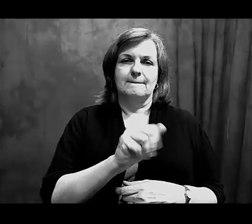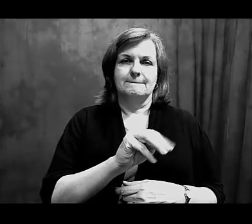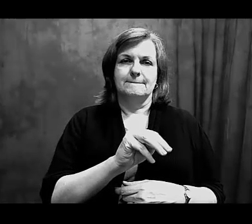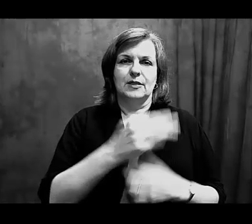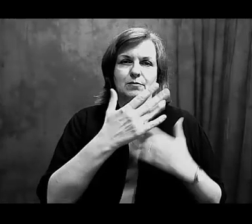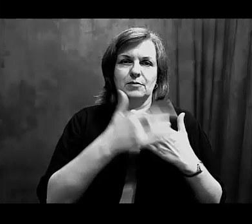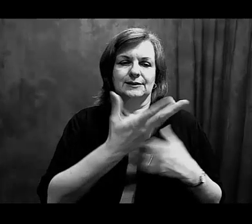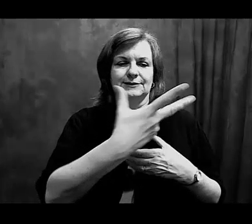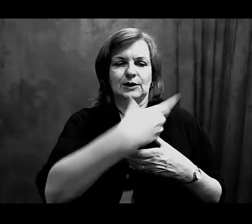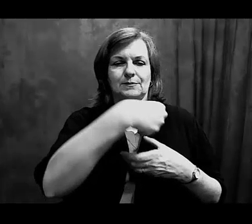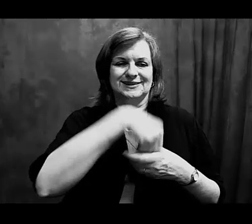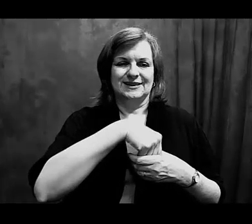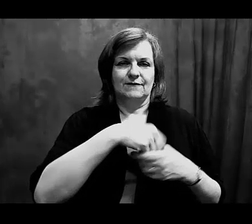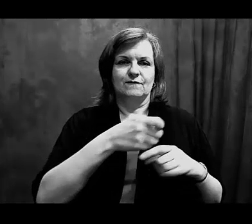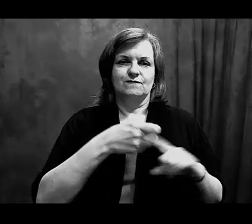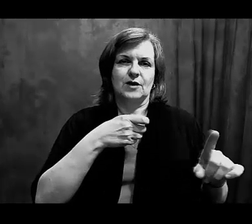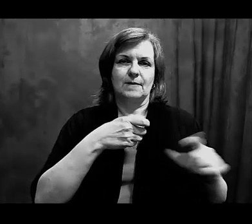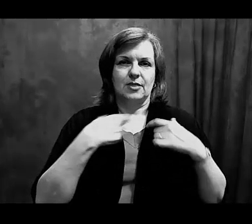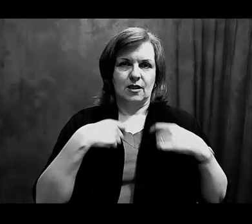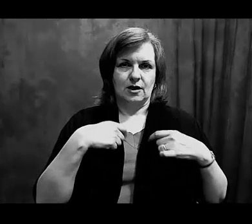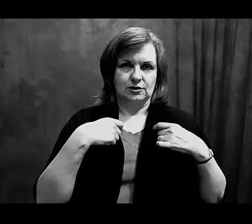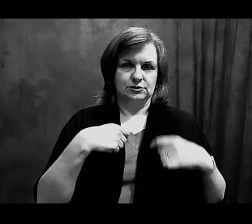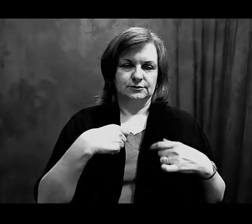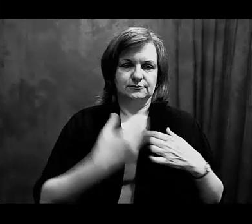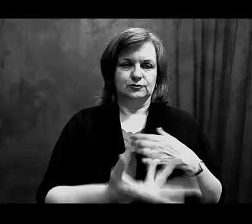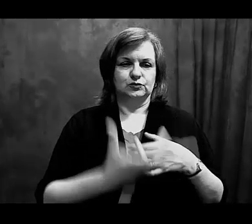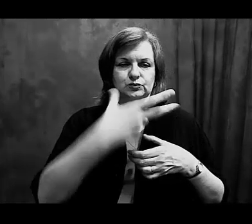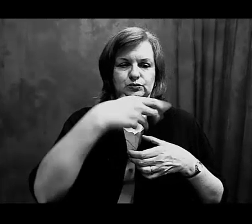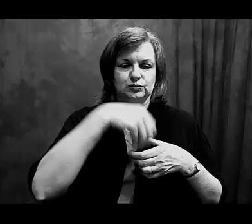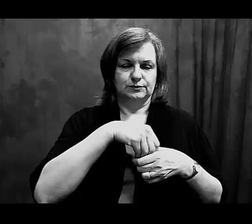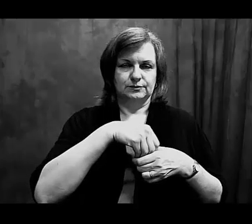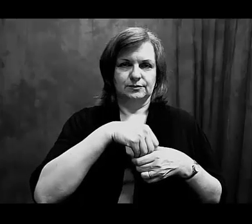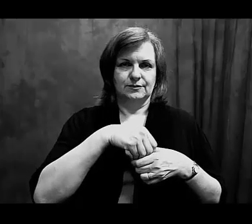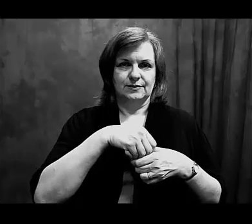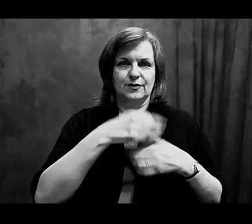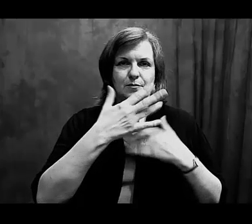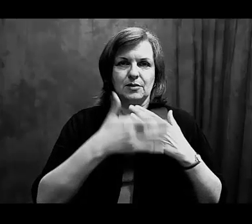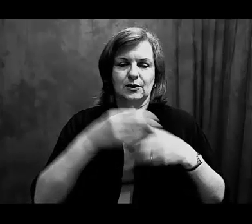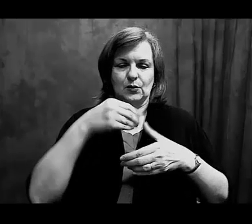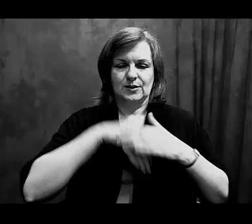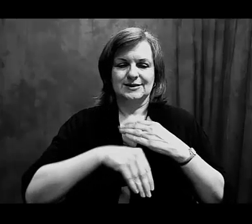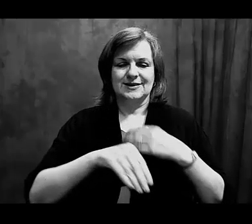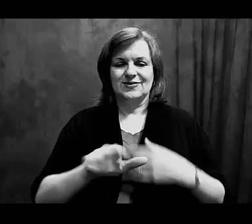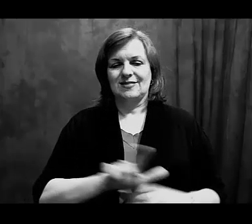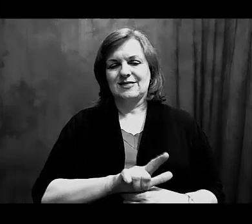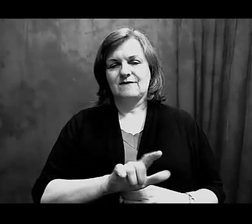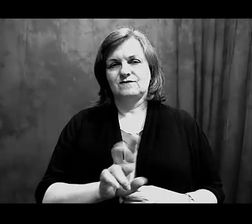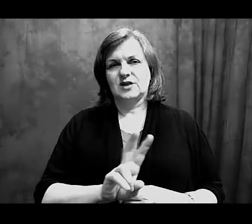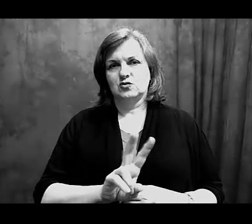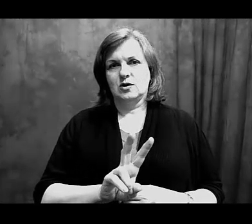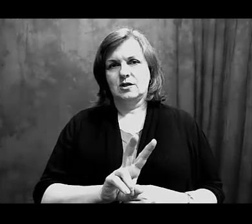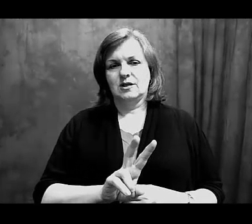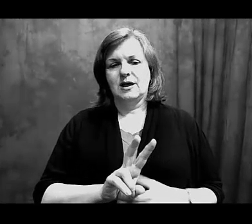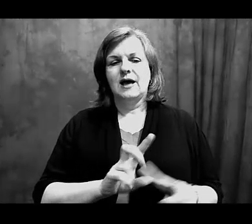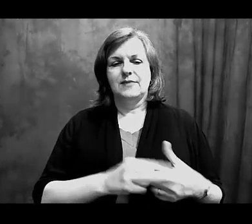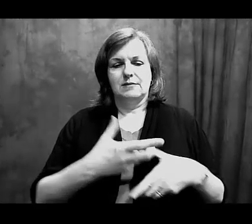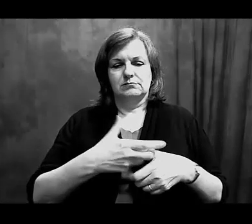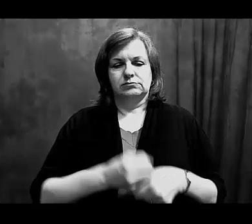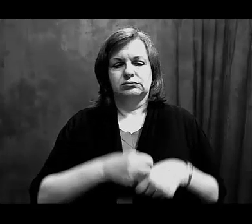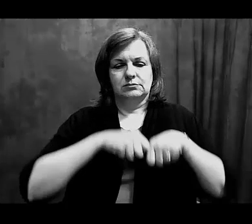and this is interesting to consider based on different conditions -- so are you under a lot of stress?